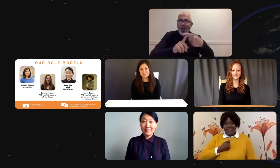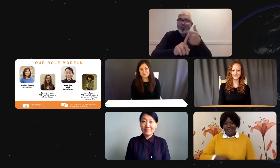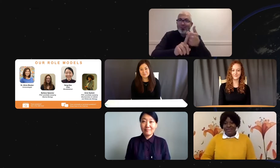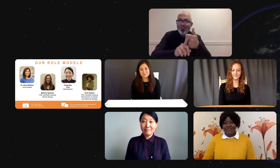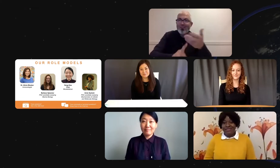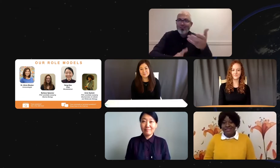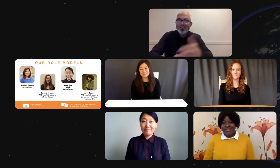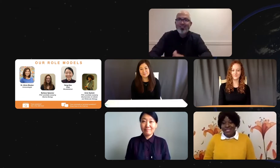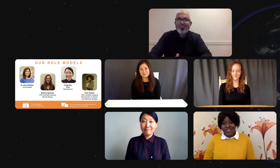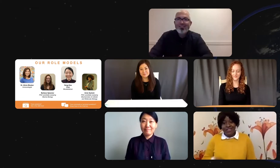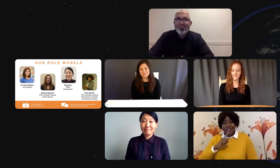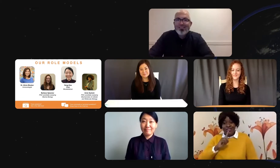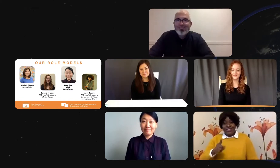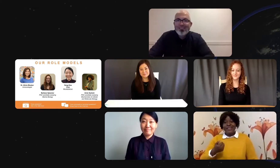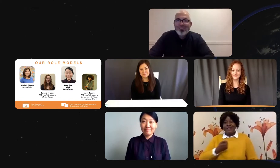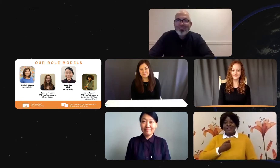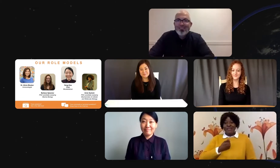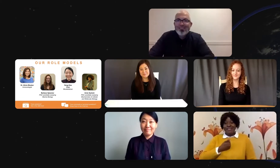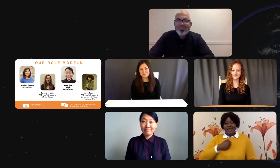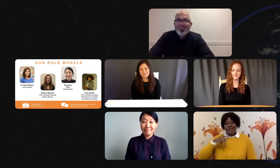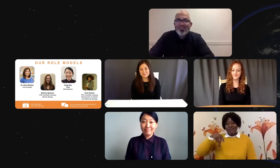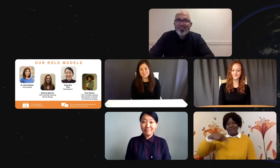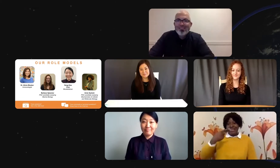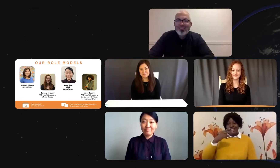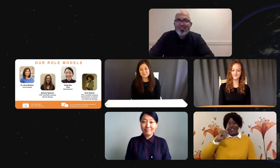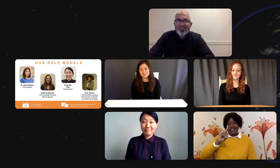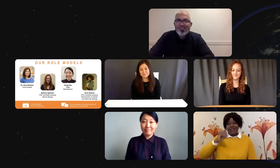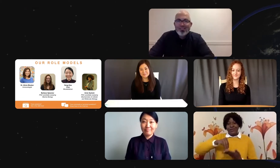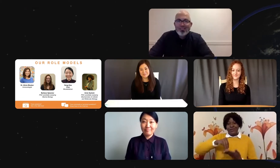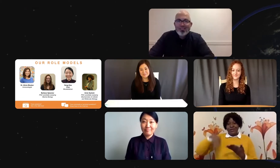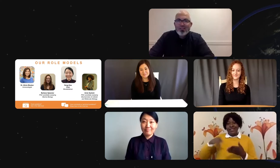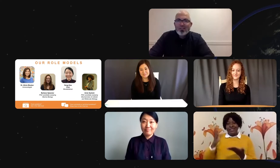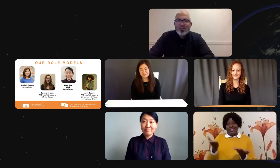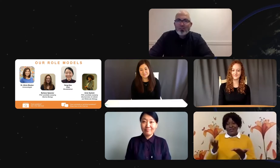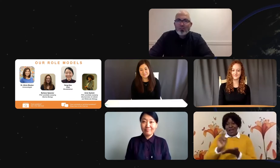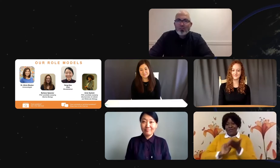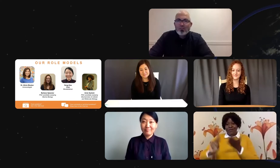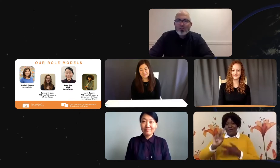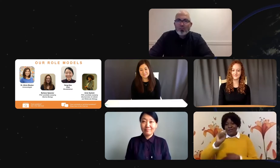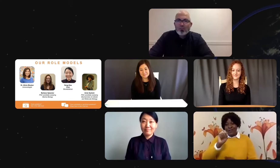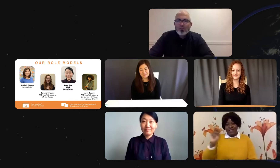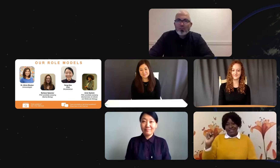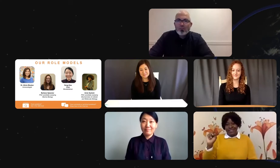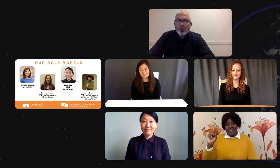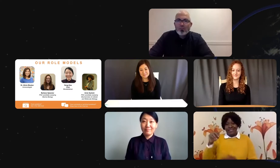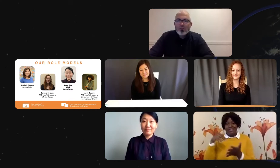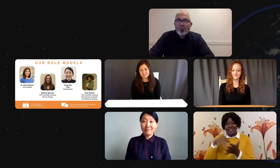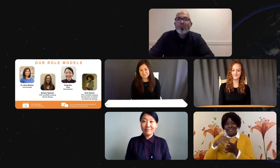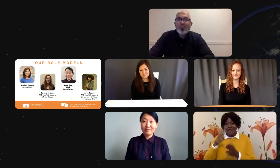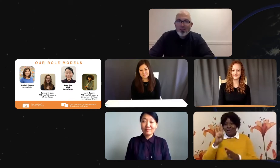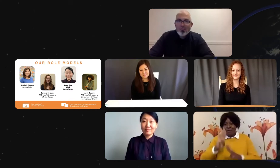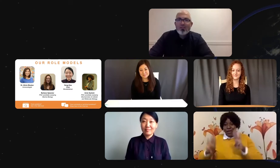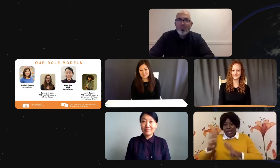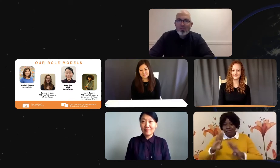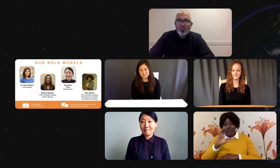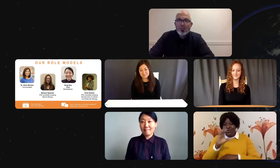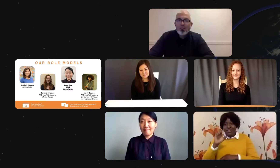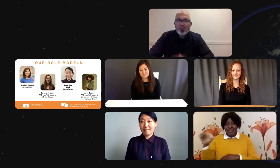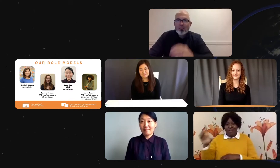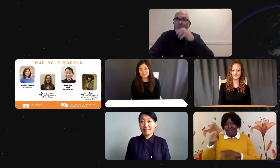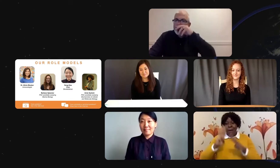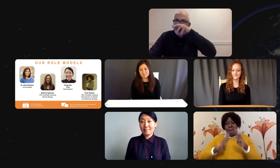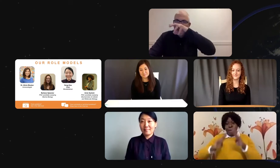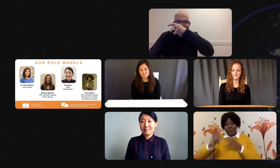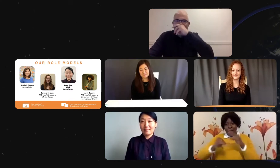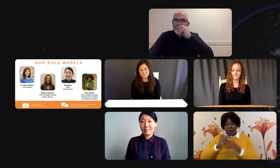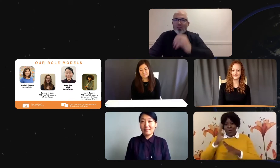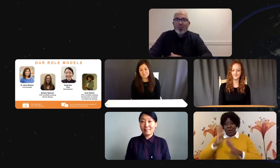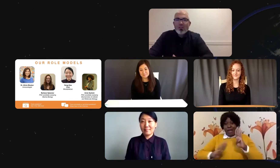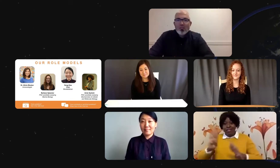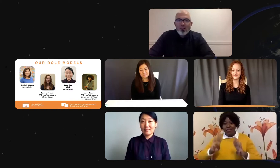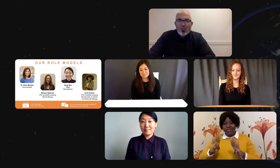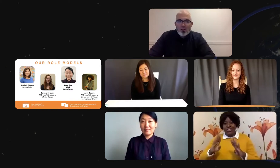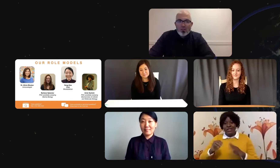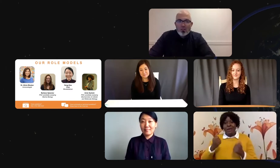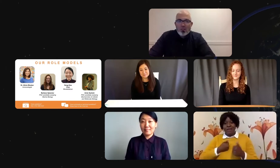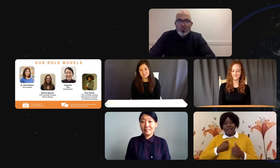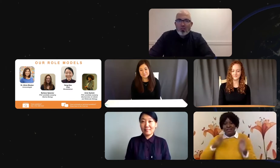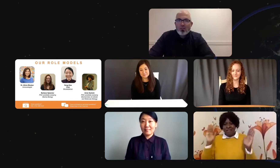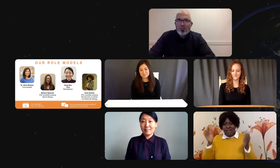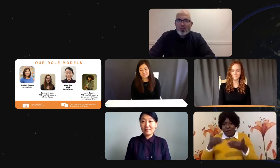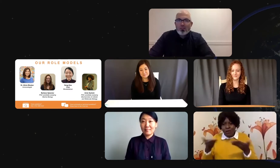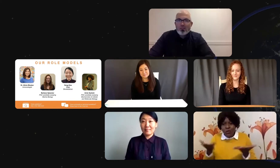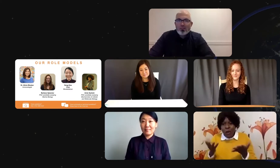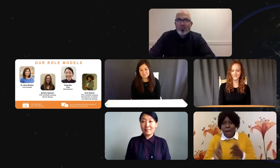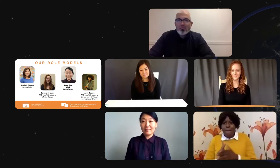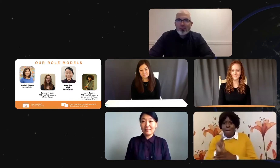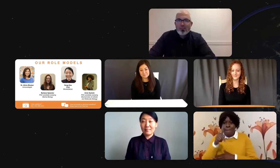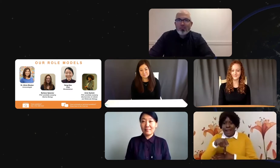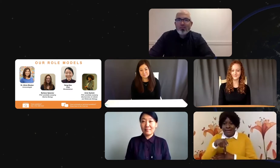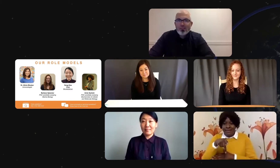I'm studying biochemistry and cellular molecular biology.